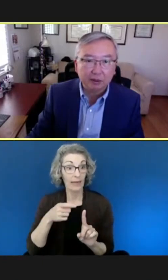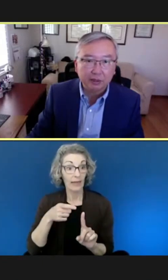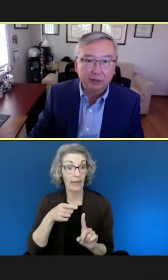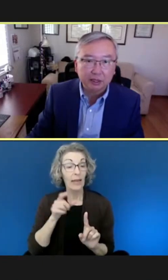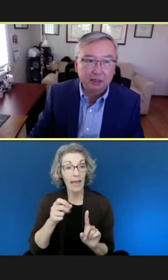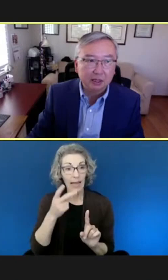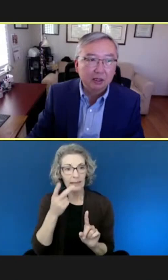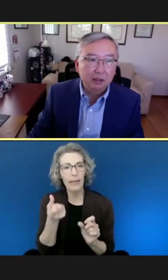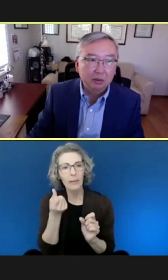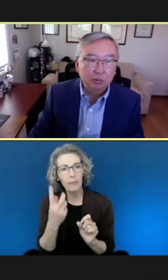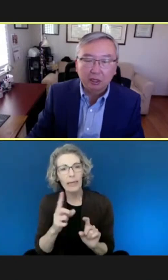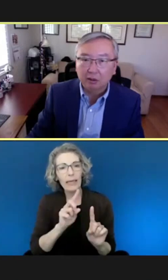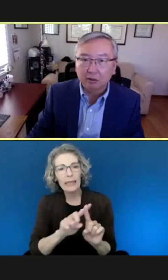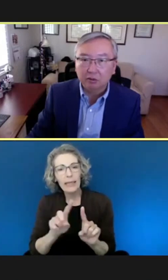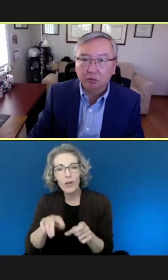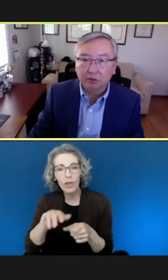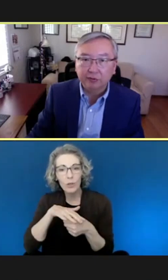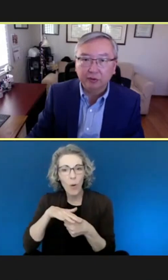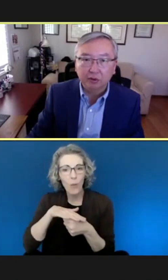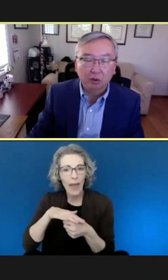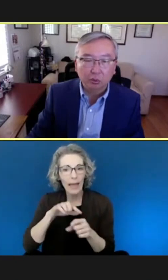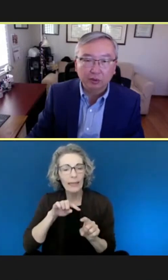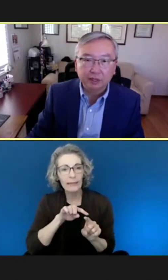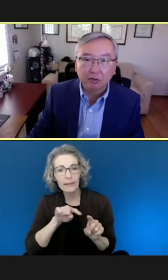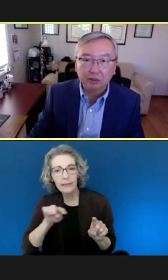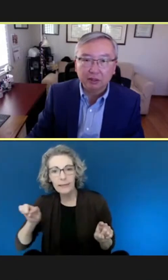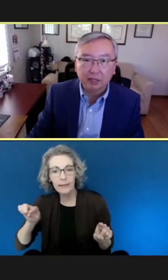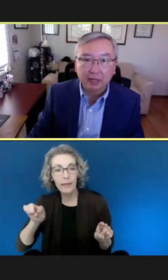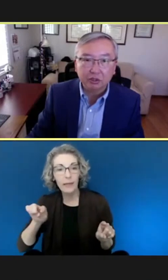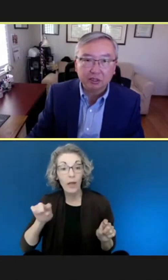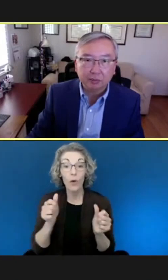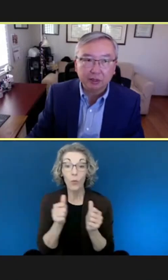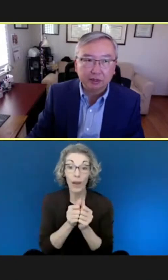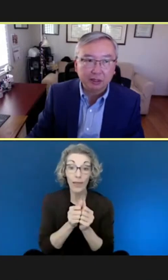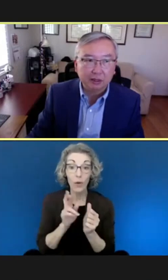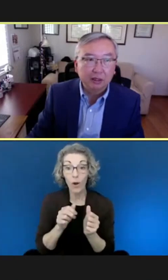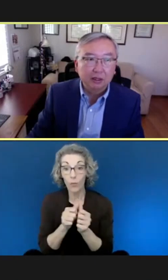of abilities, with or without intellectual disability,